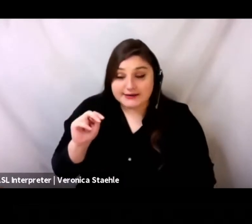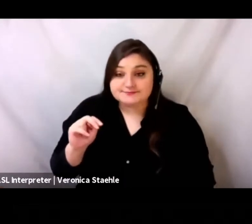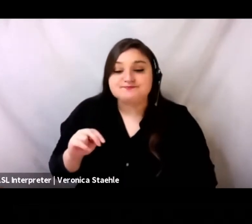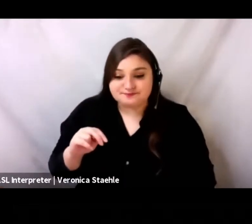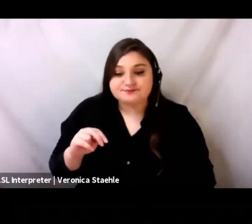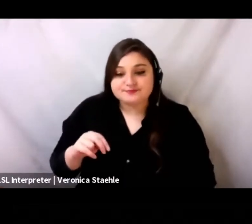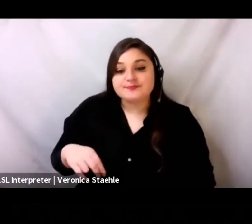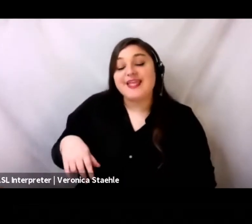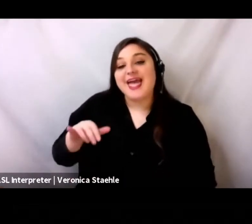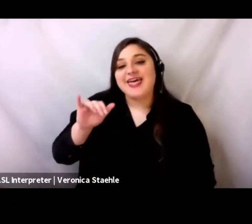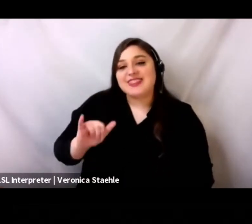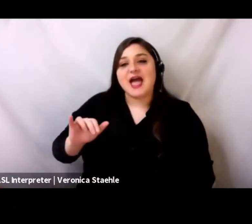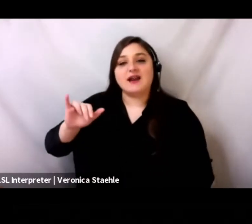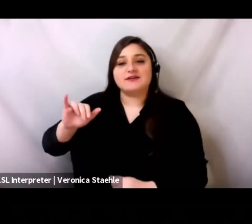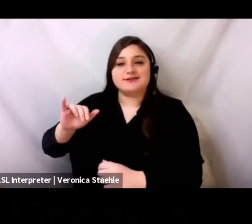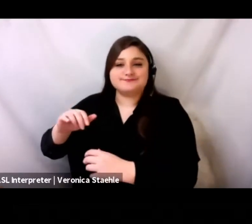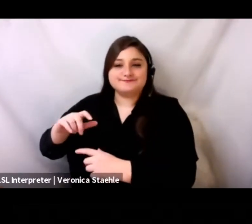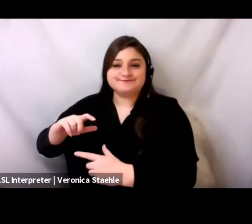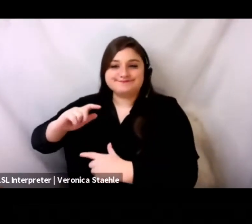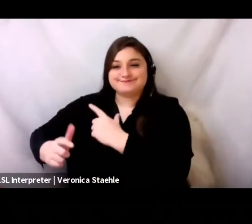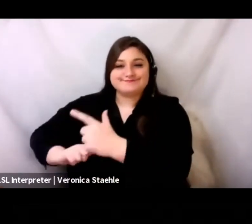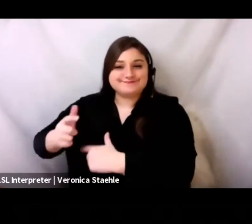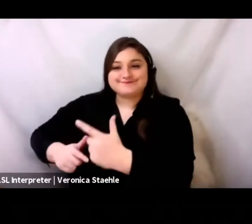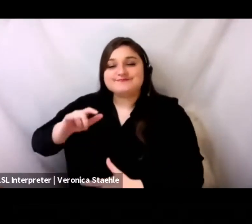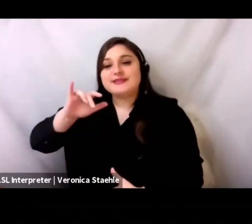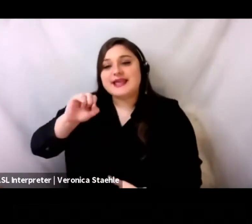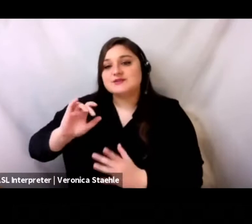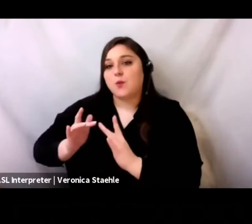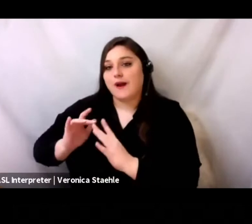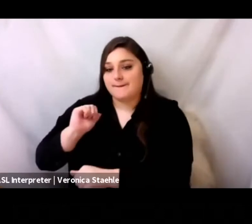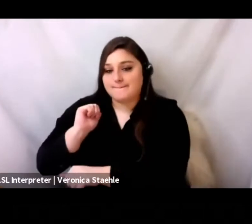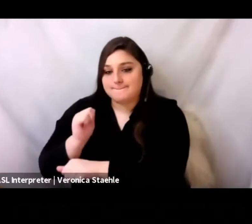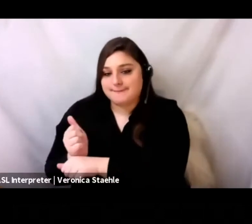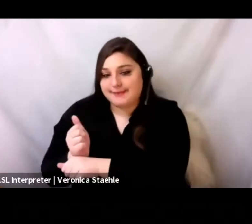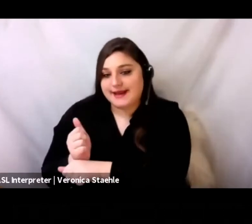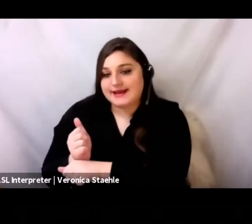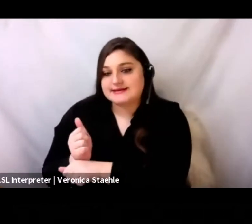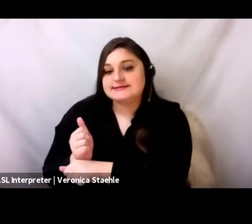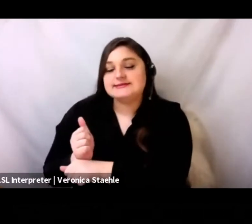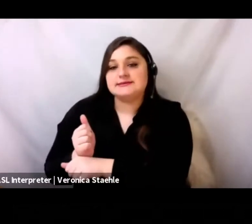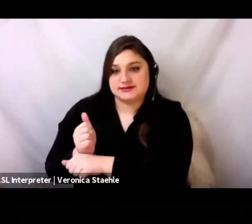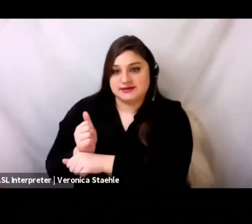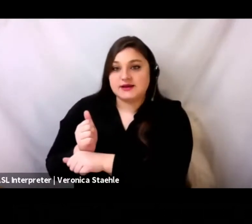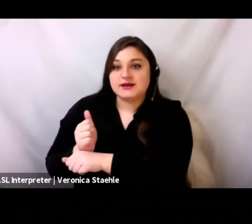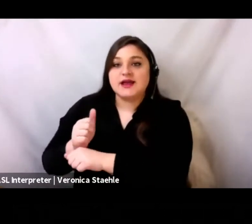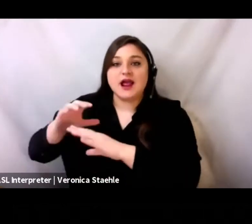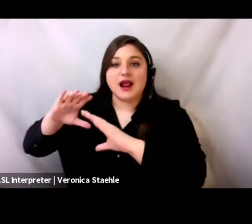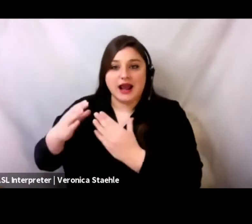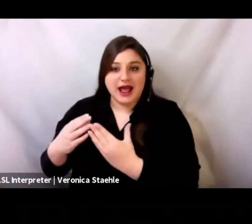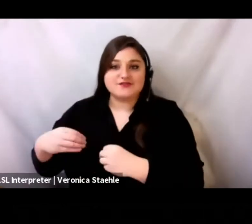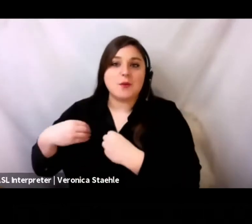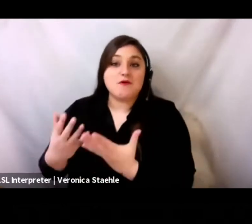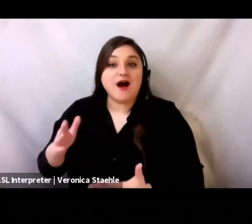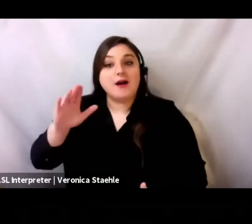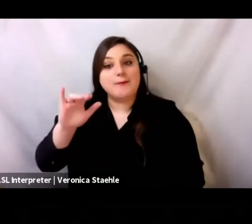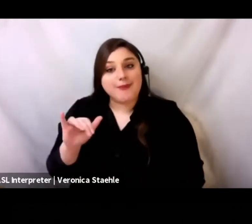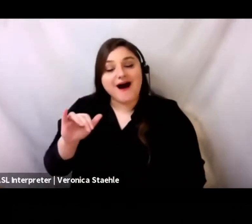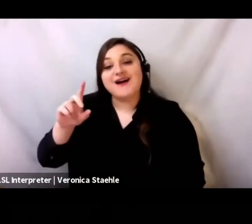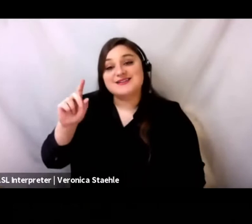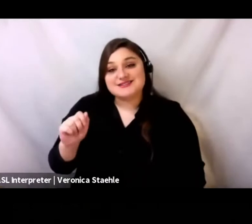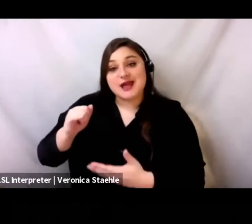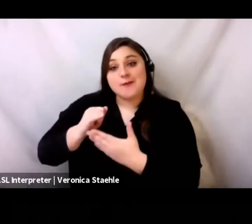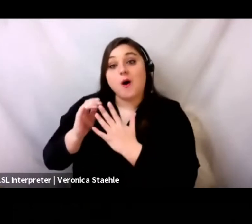a web-based series of classes led by disabled artists for disabled participants. So really